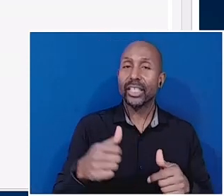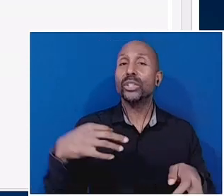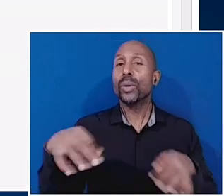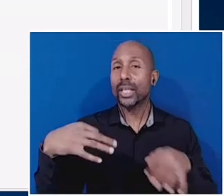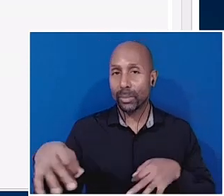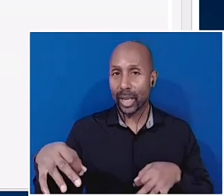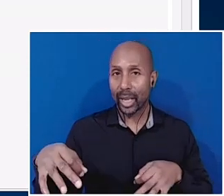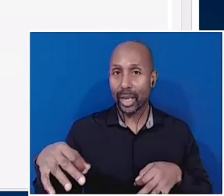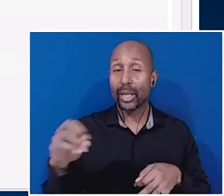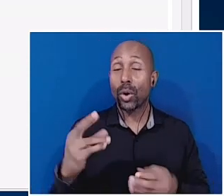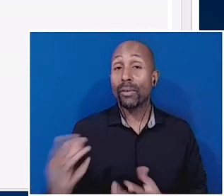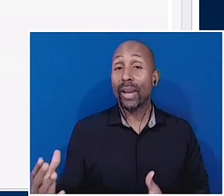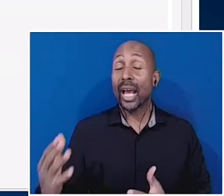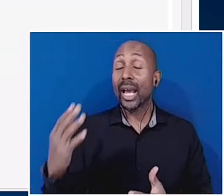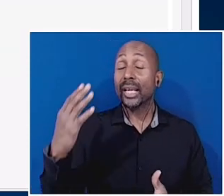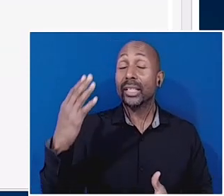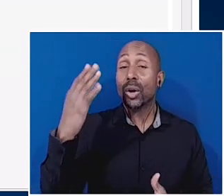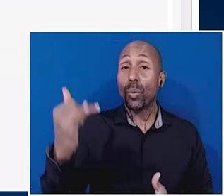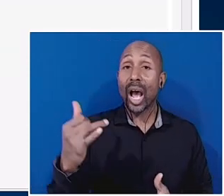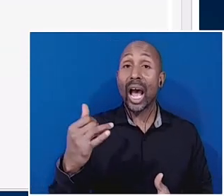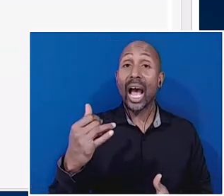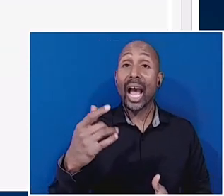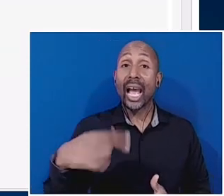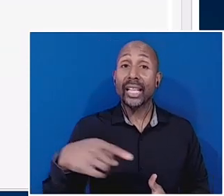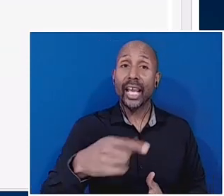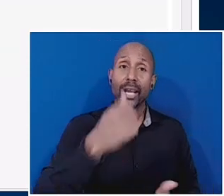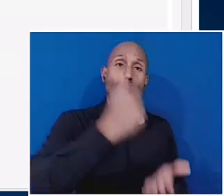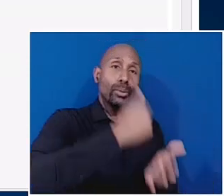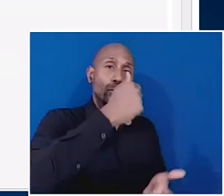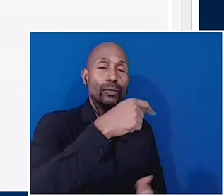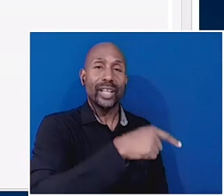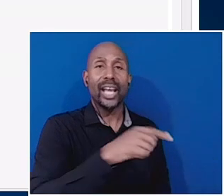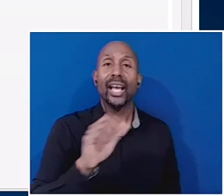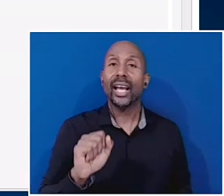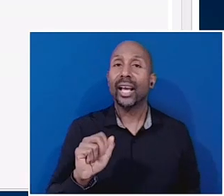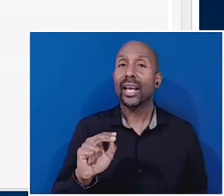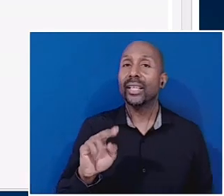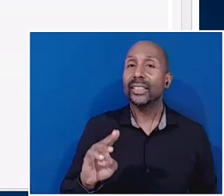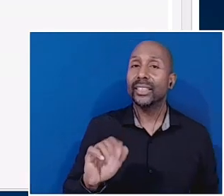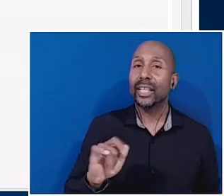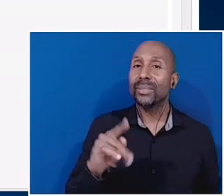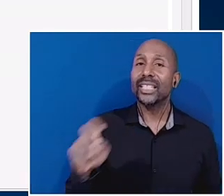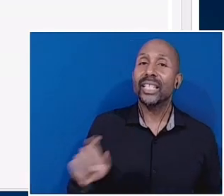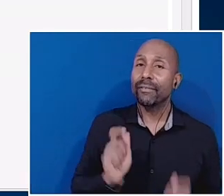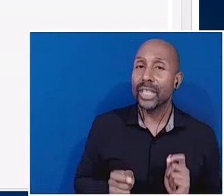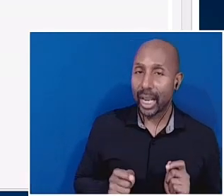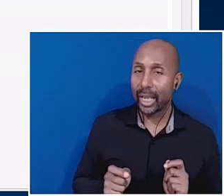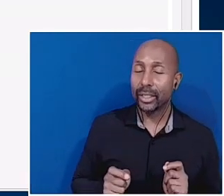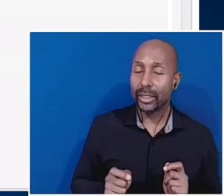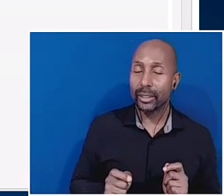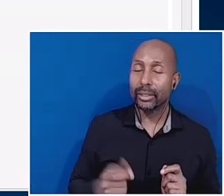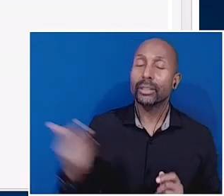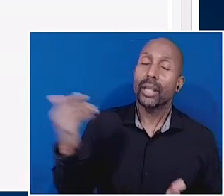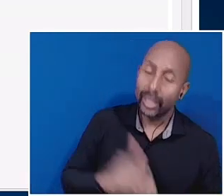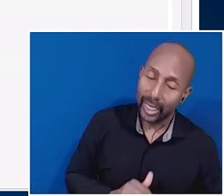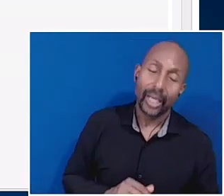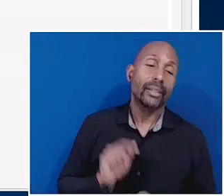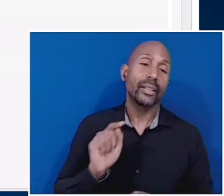rationale for approving that substantive change. I mean, it's again, I think I talked about before, it's akin to what we